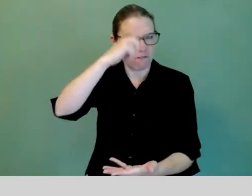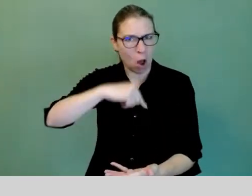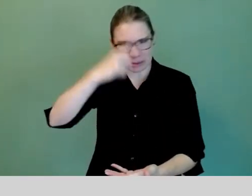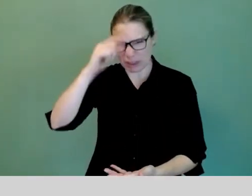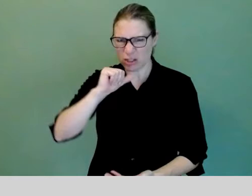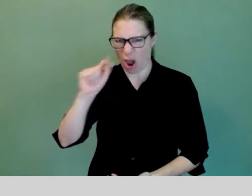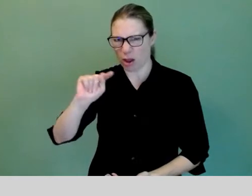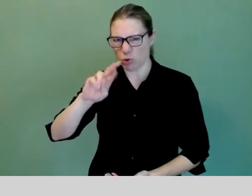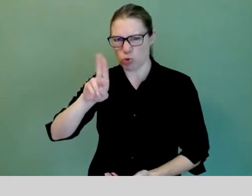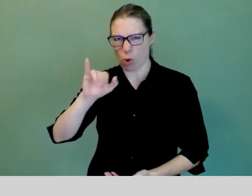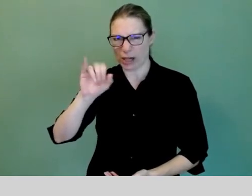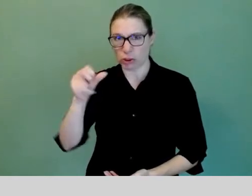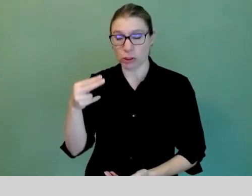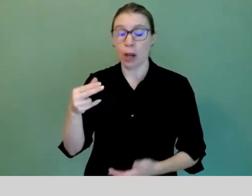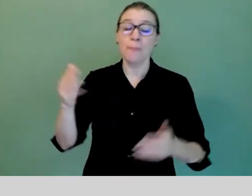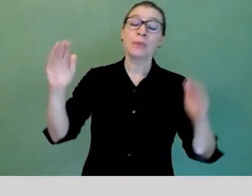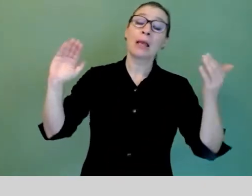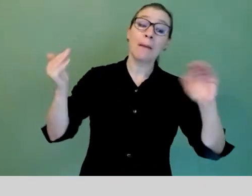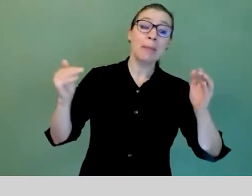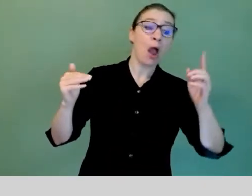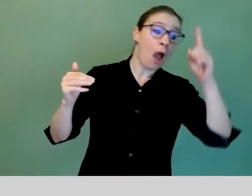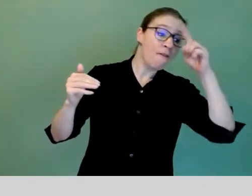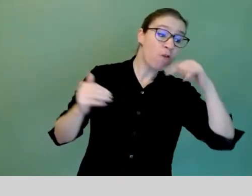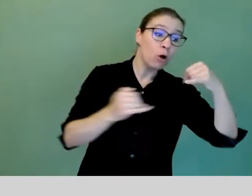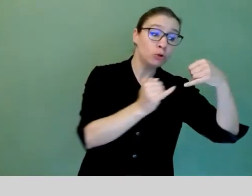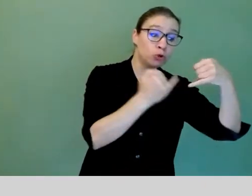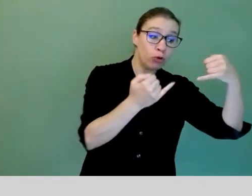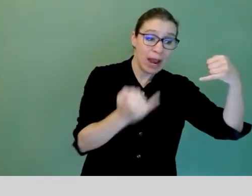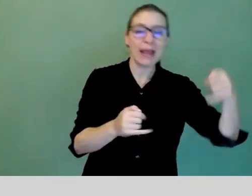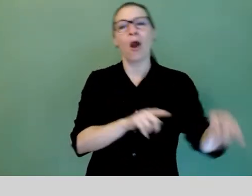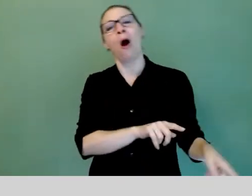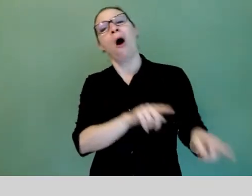and comparing against the false string is also False.